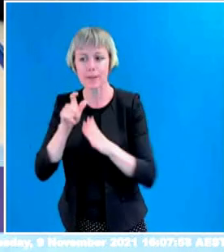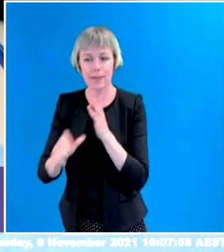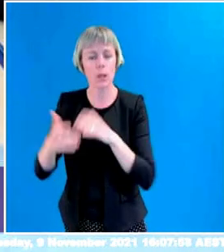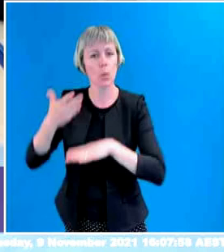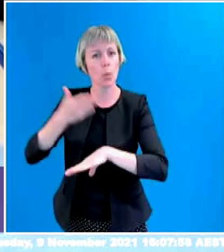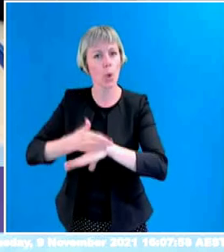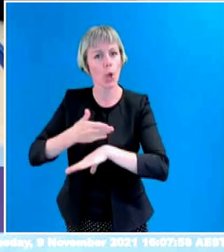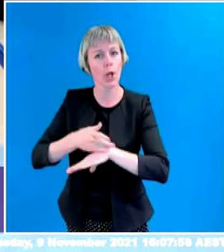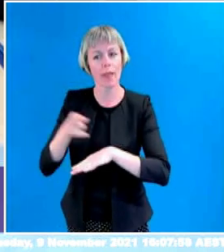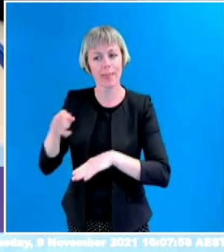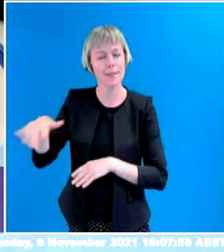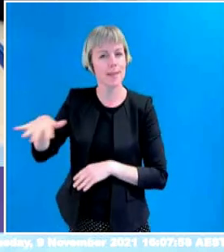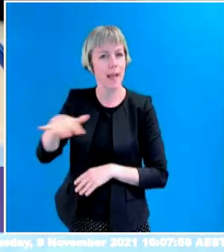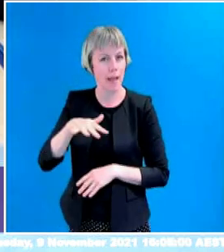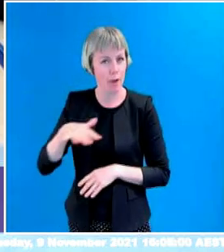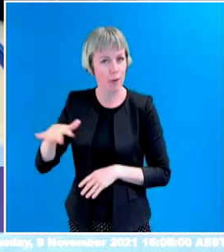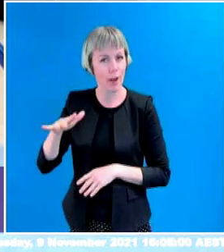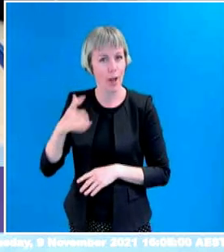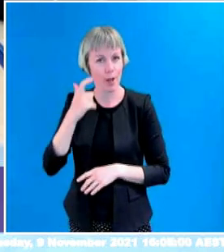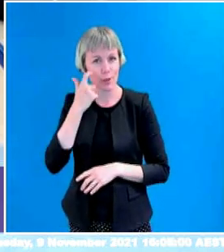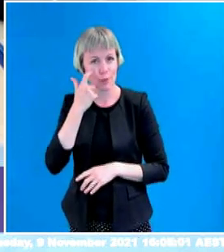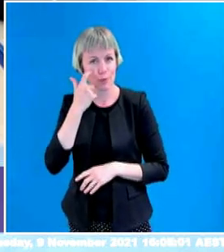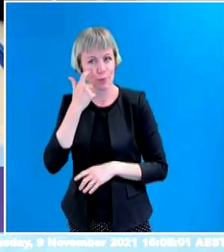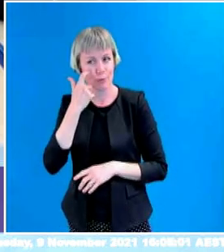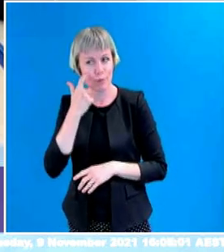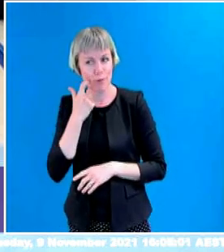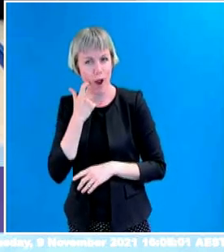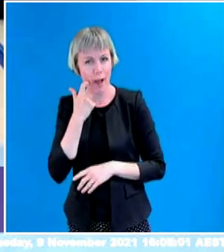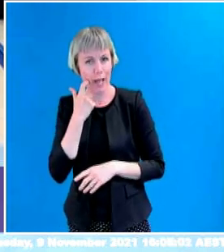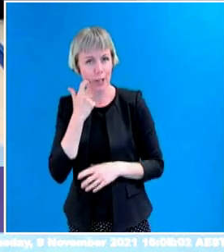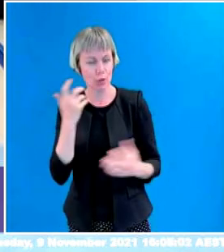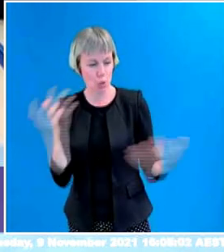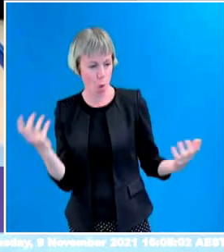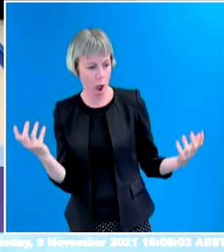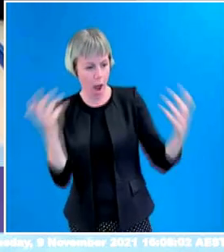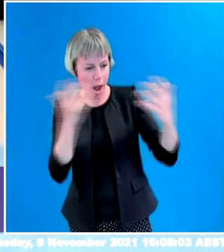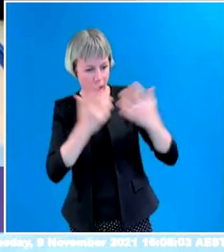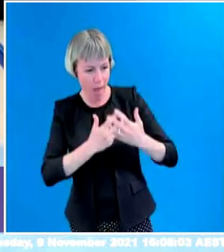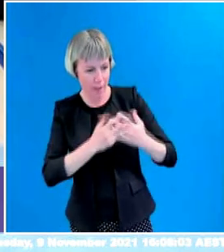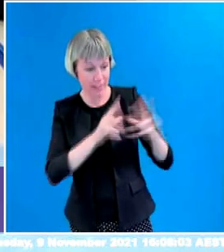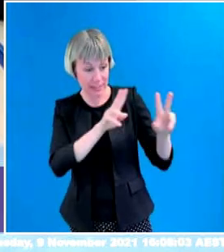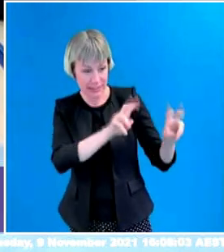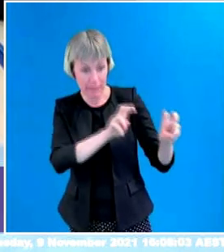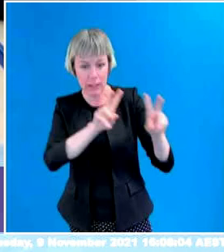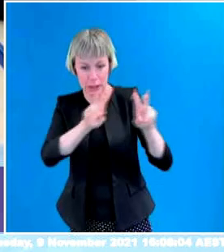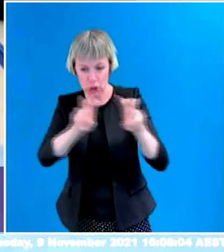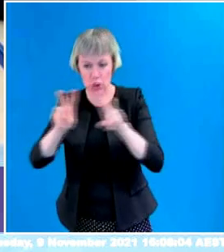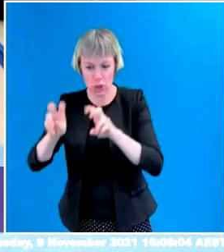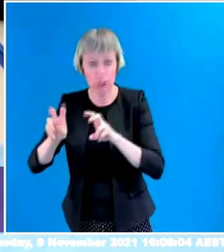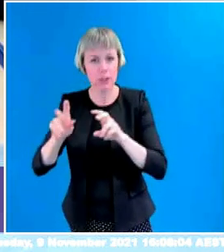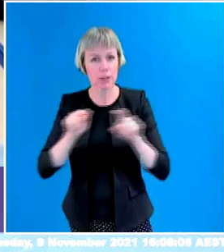area to try to align definitions but it's not something I'm personally aware of.